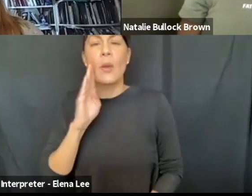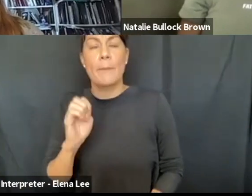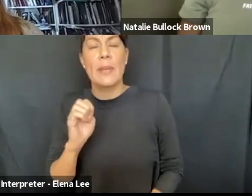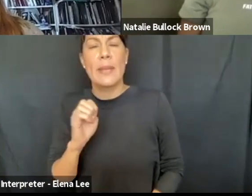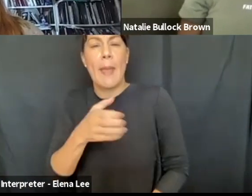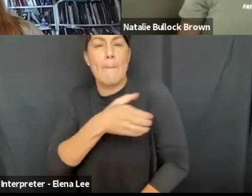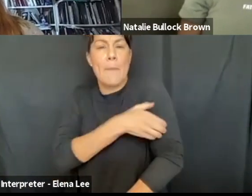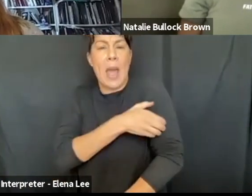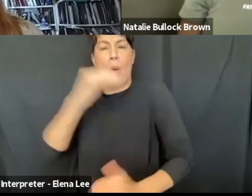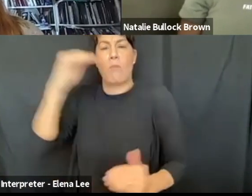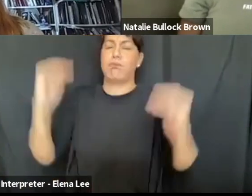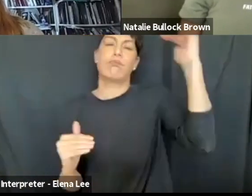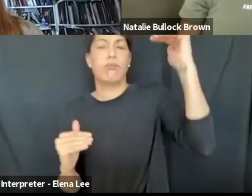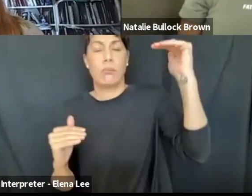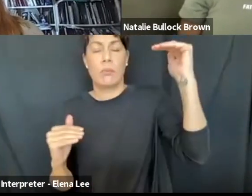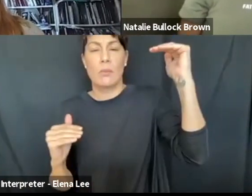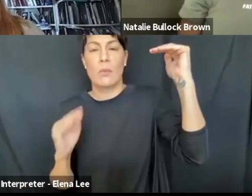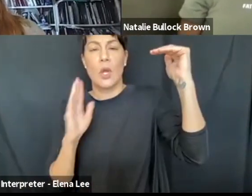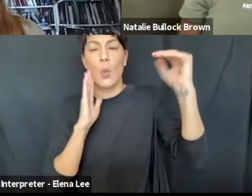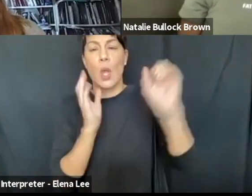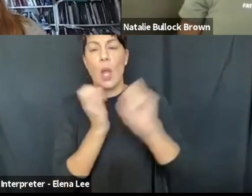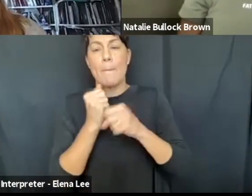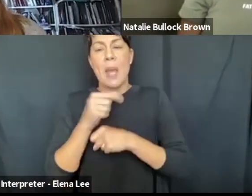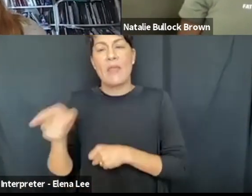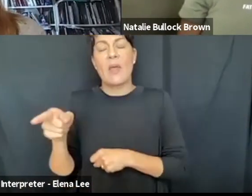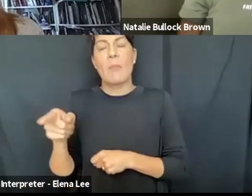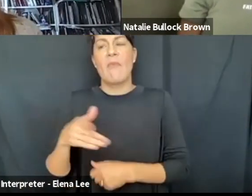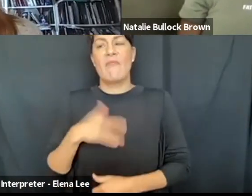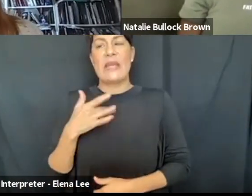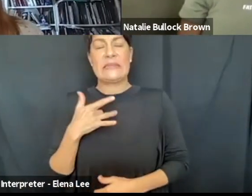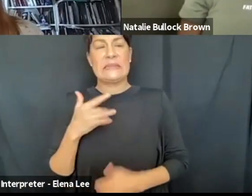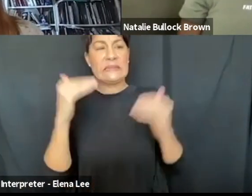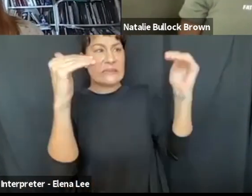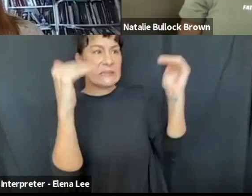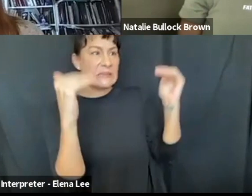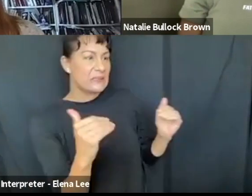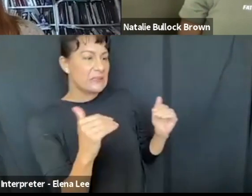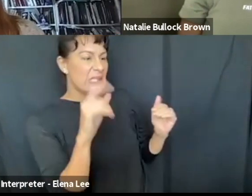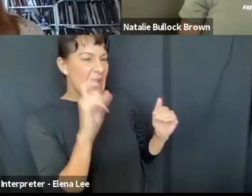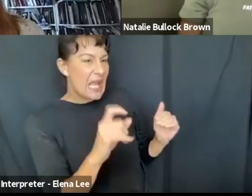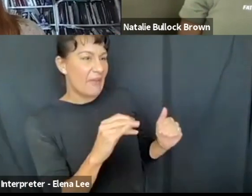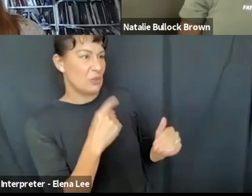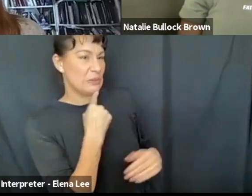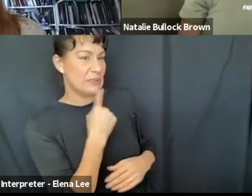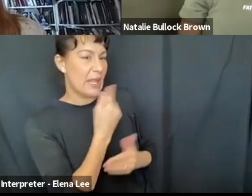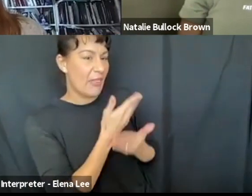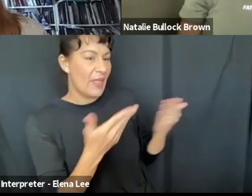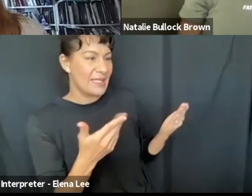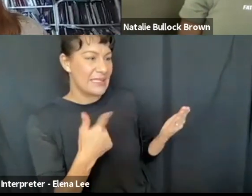that was going to further make them feel like they had to disclose maybe things that they didn't want to disclose.